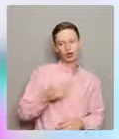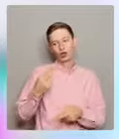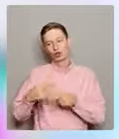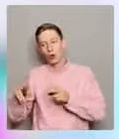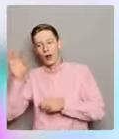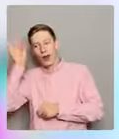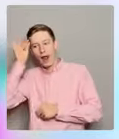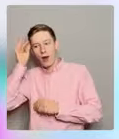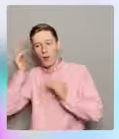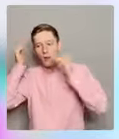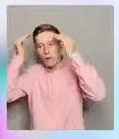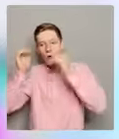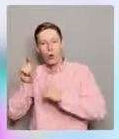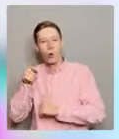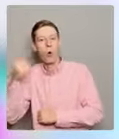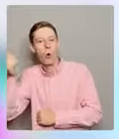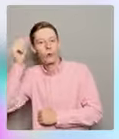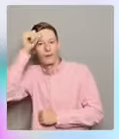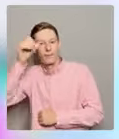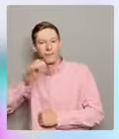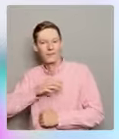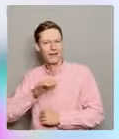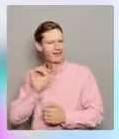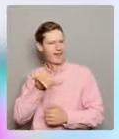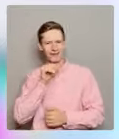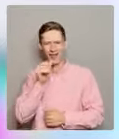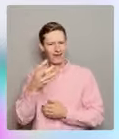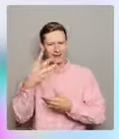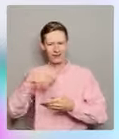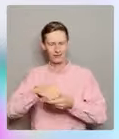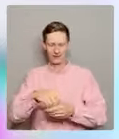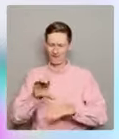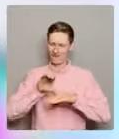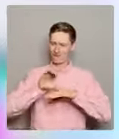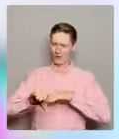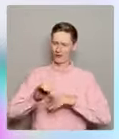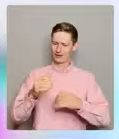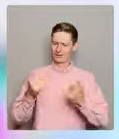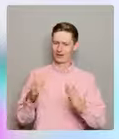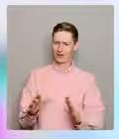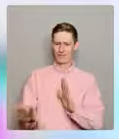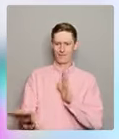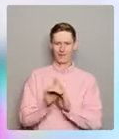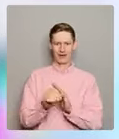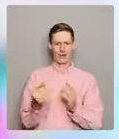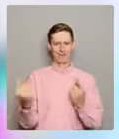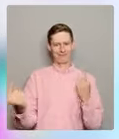on feminine ones can feel less inclusive. And even further, forcing players to choose from a binary is also limiting.